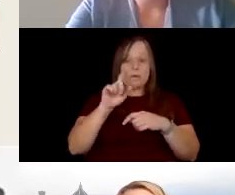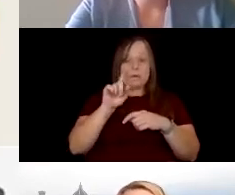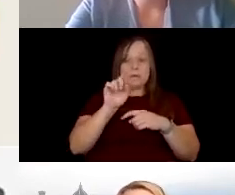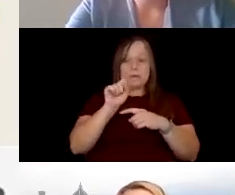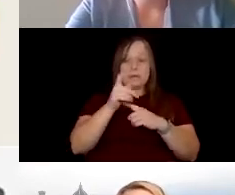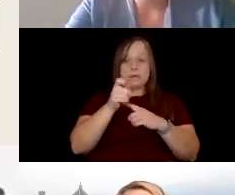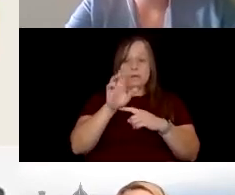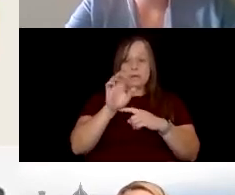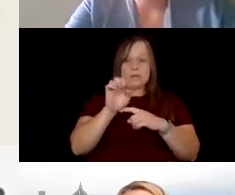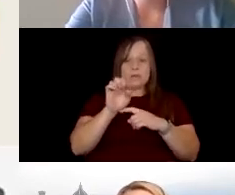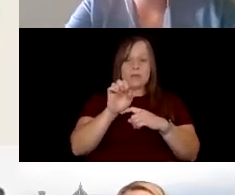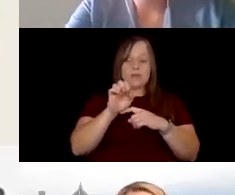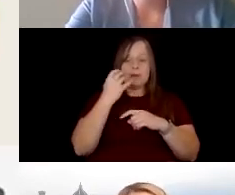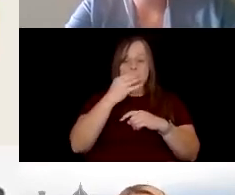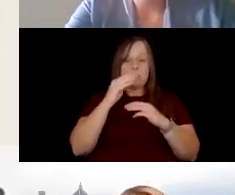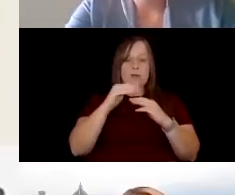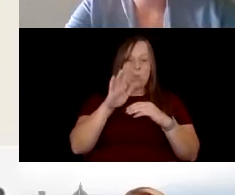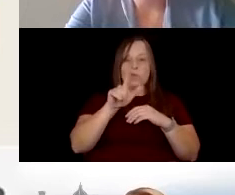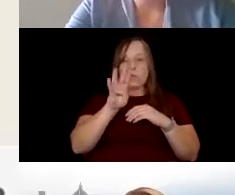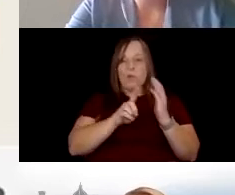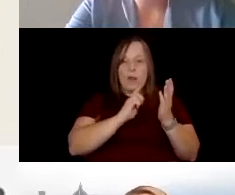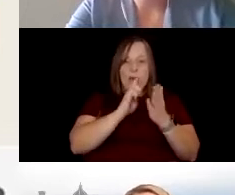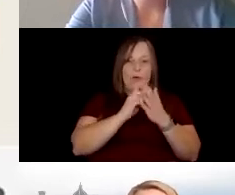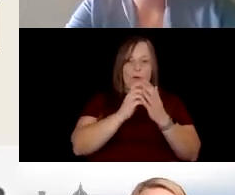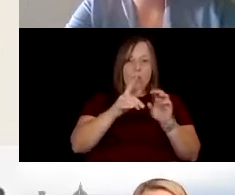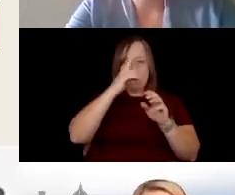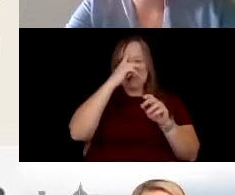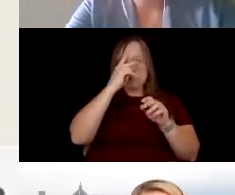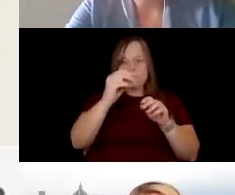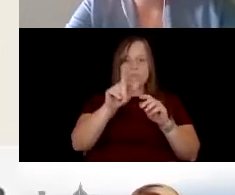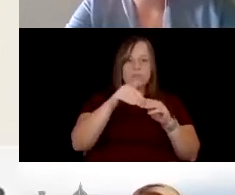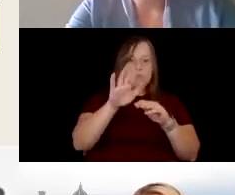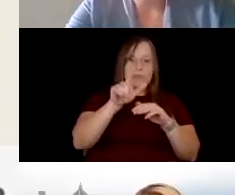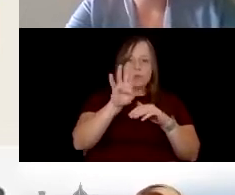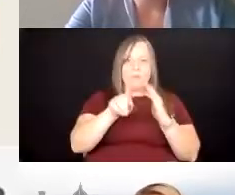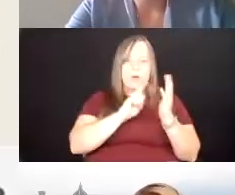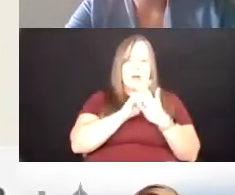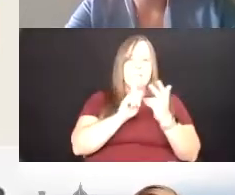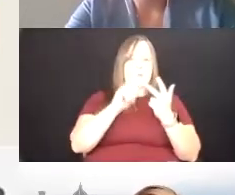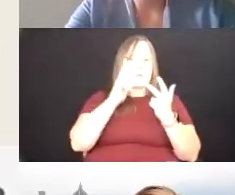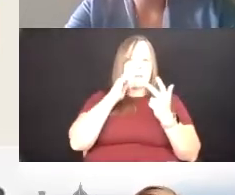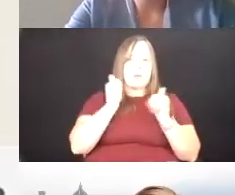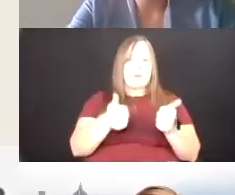Confused or disoriented state lasting more than 24 hours, loss of consciousness for more than 24 hours, memory loss for more than a week.